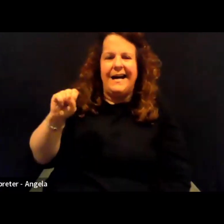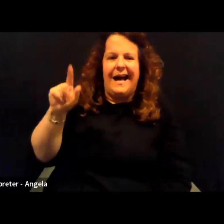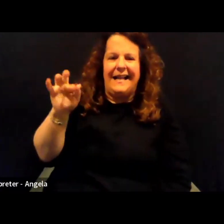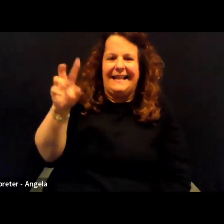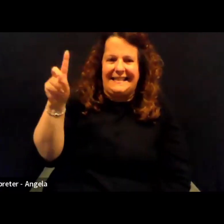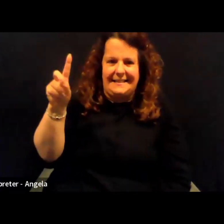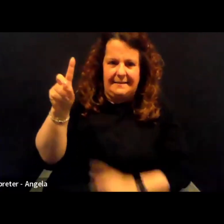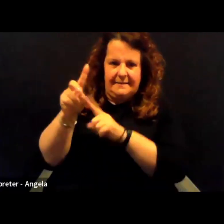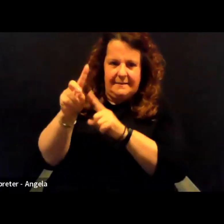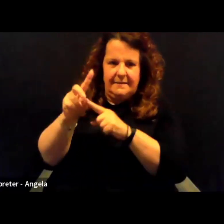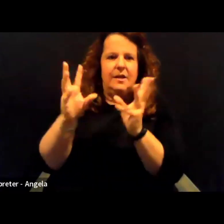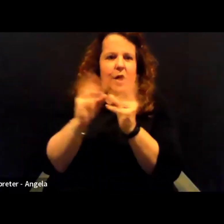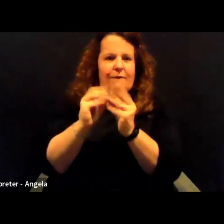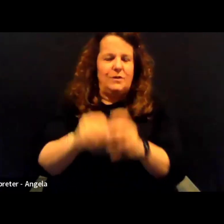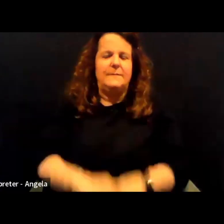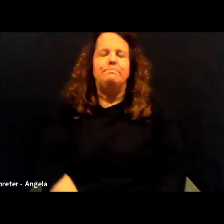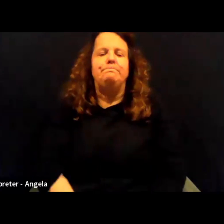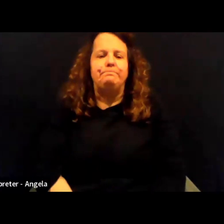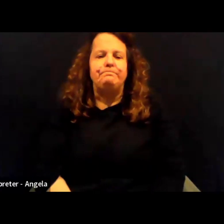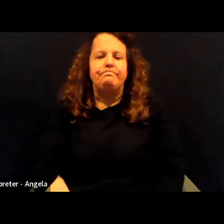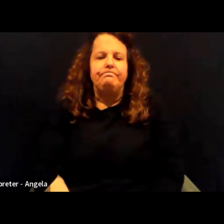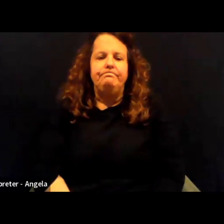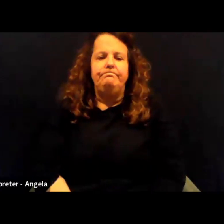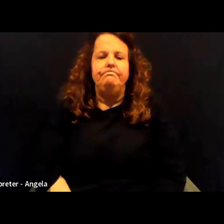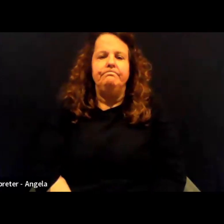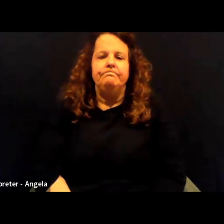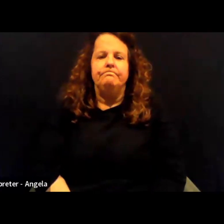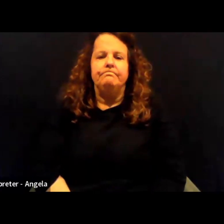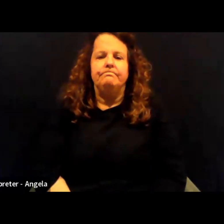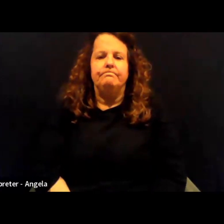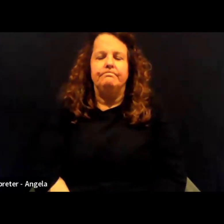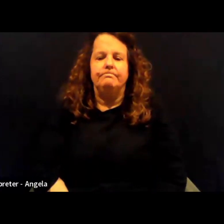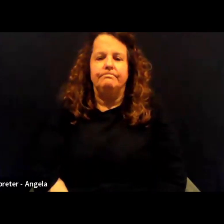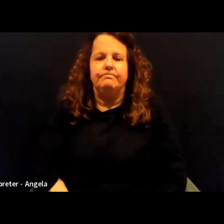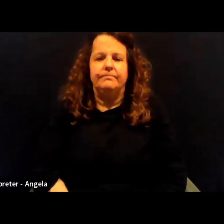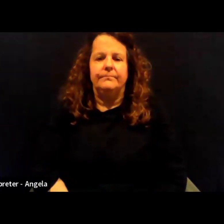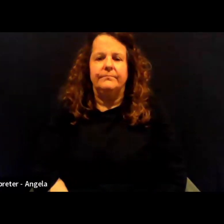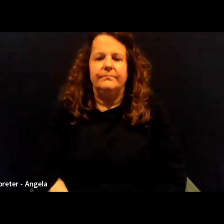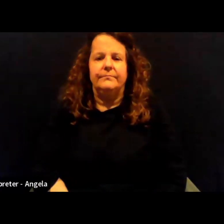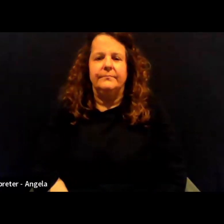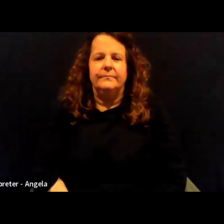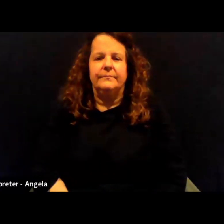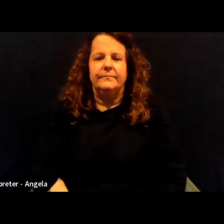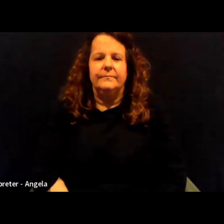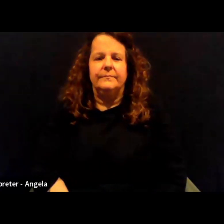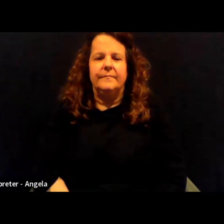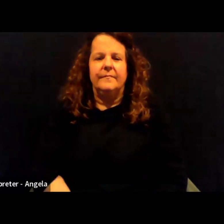okay, maybe it's a, it's a word I don't recognize. Sorry. No worry. And I'm, I'll, I'll try to put that